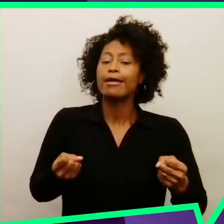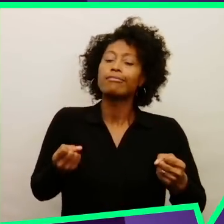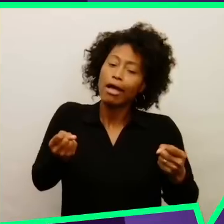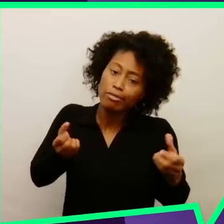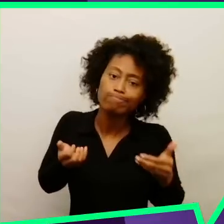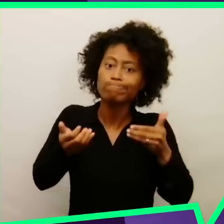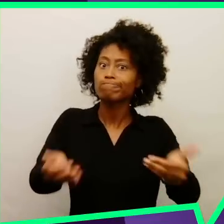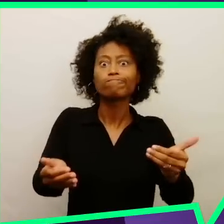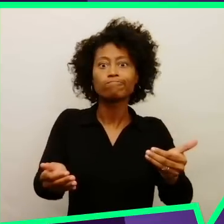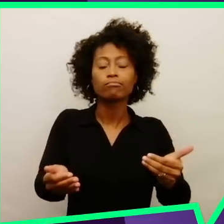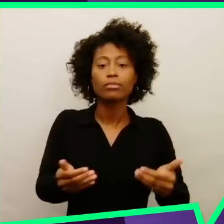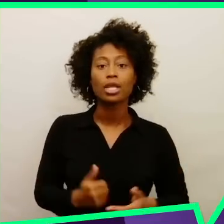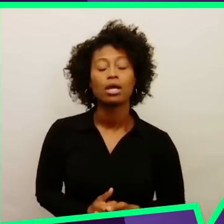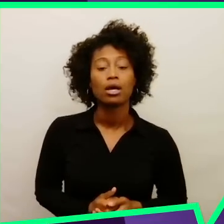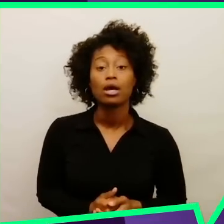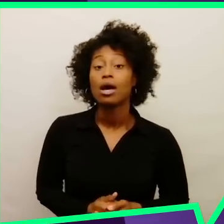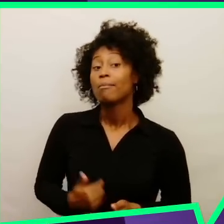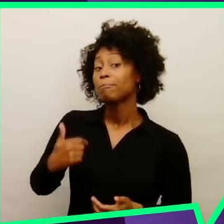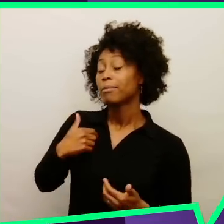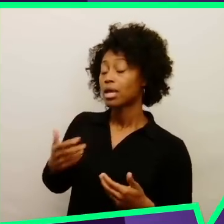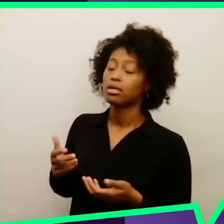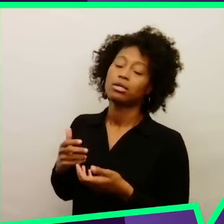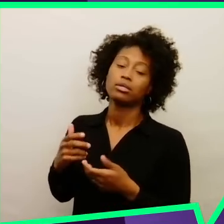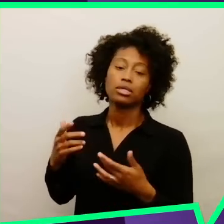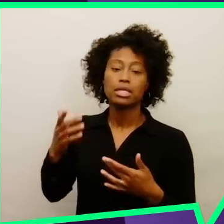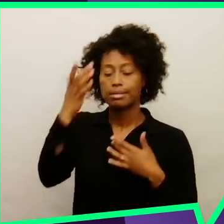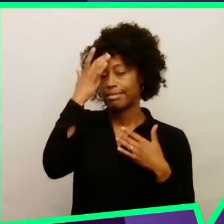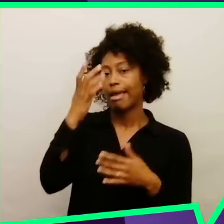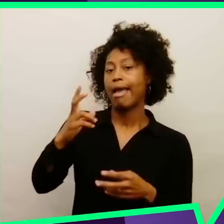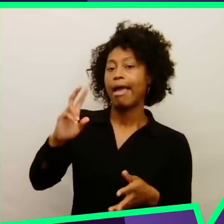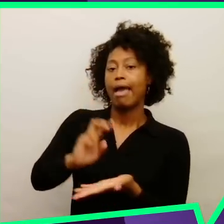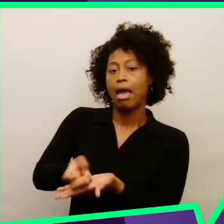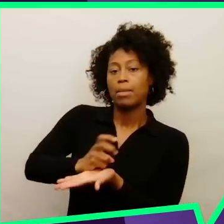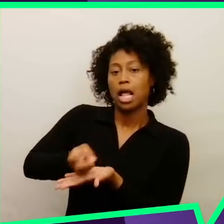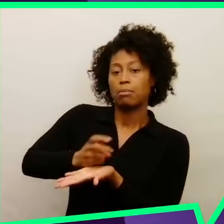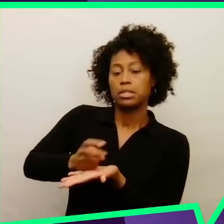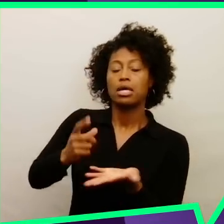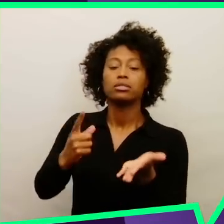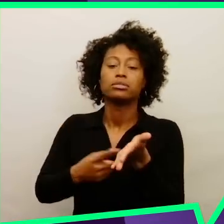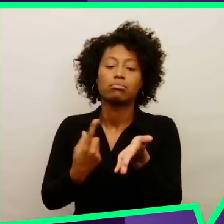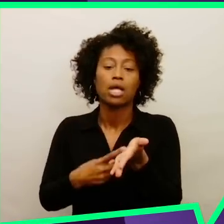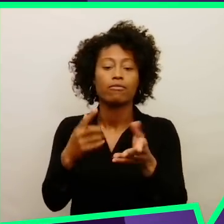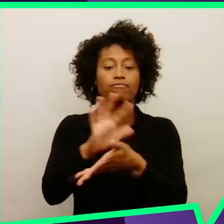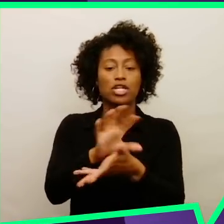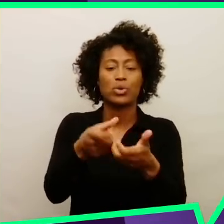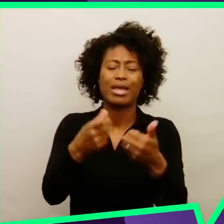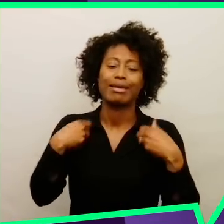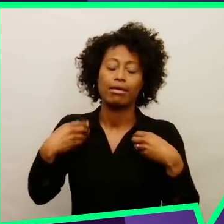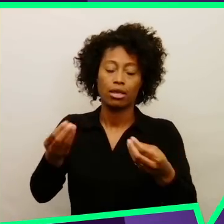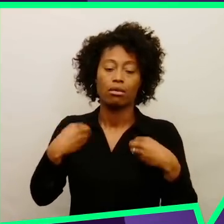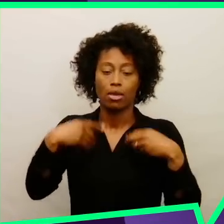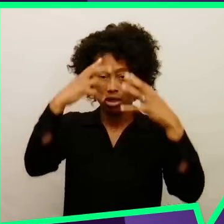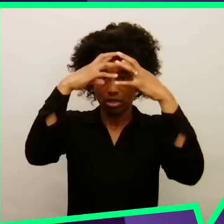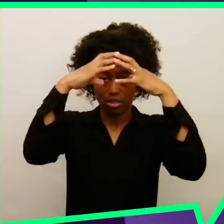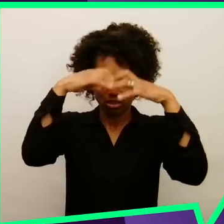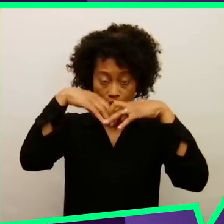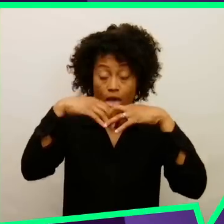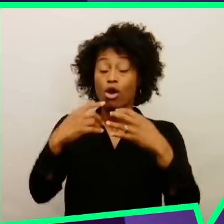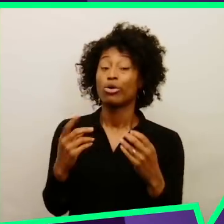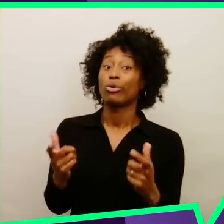And with my condition, sometimes, playing video games can be really, really rough. Very quickly into it, I started to get seizure sickness